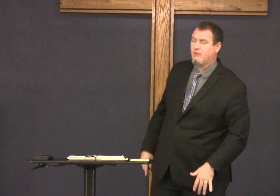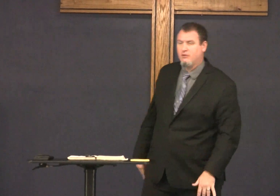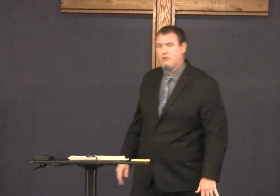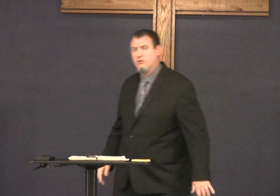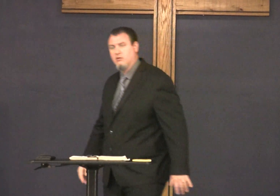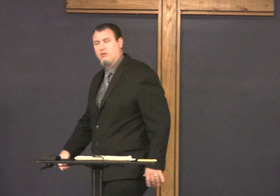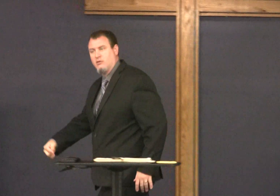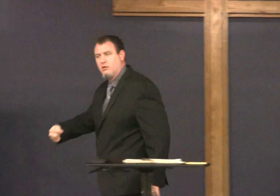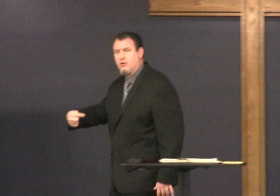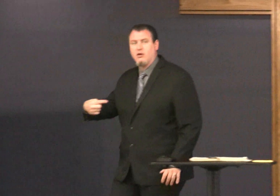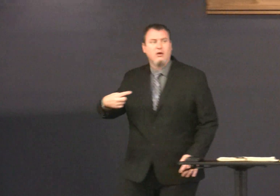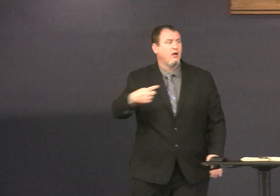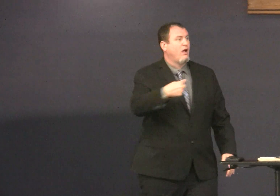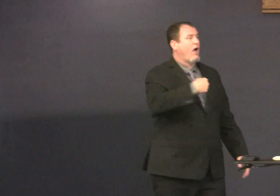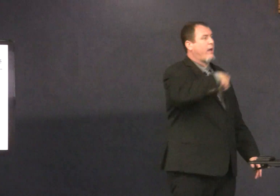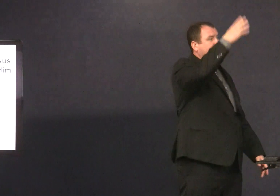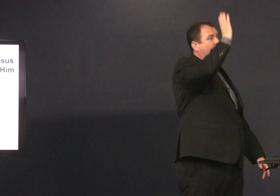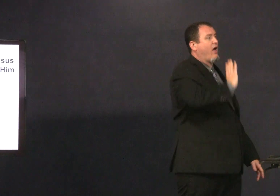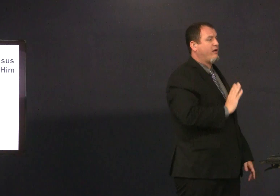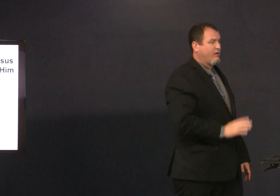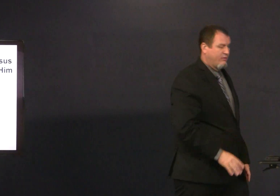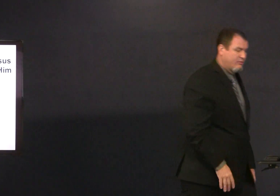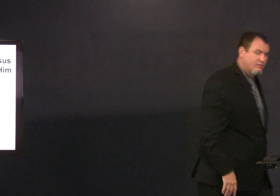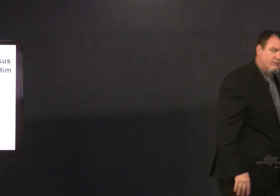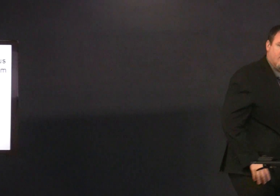Jesus of nether Nazareth I'm God